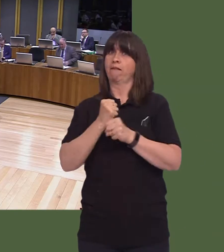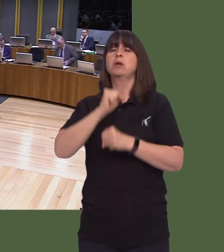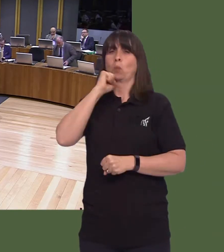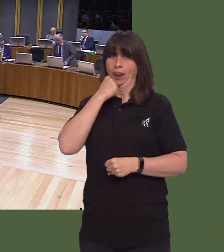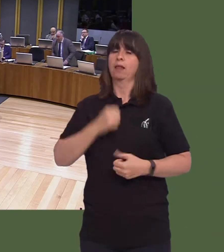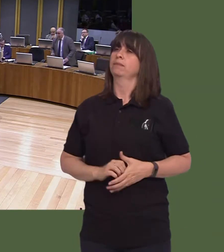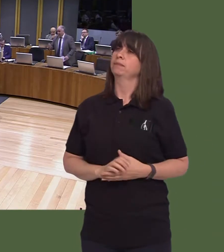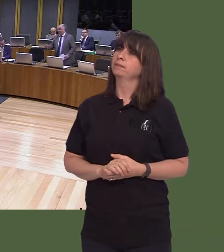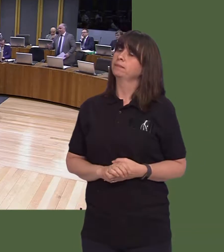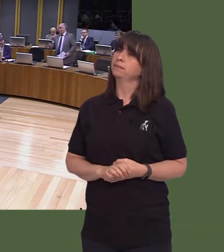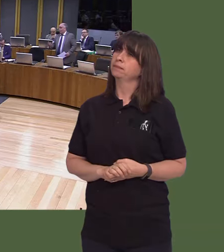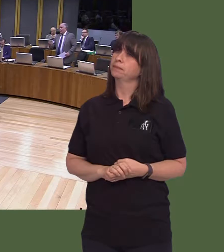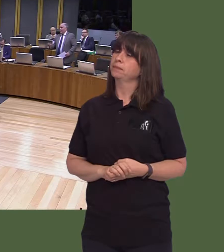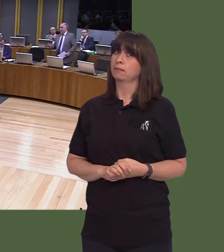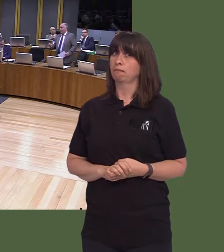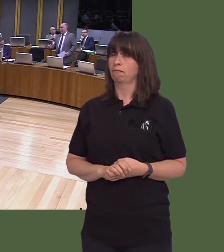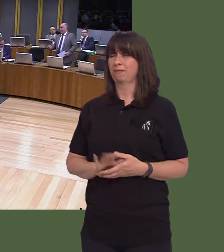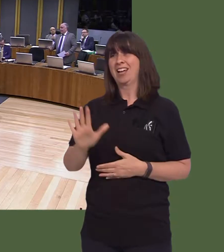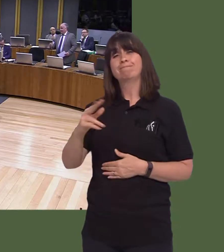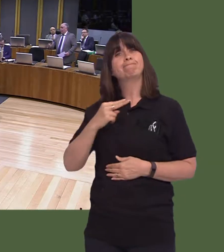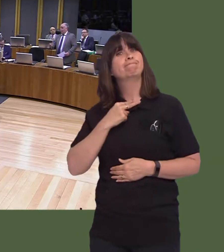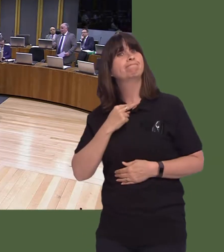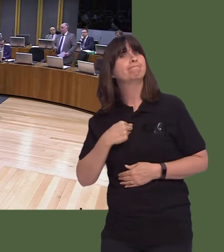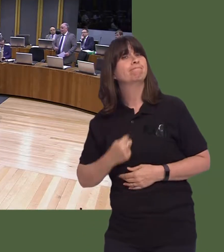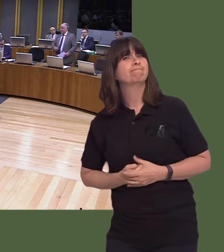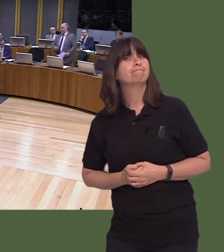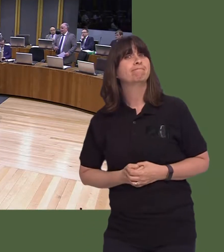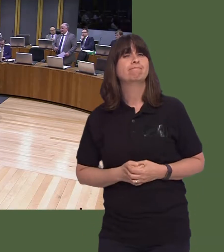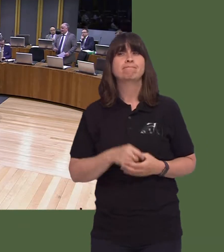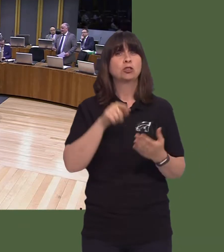Andrew RT Davies AM: I regret that you couldn't identify the flaws that the report identified